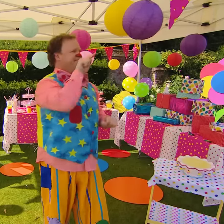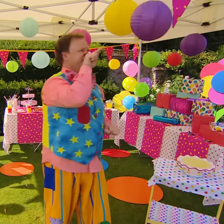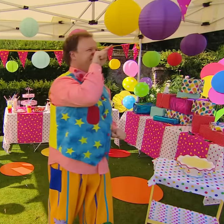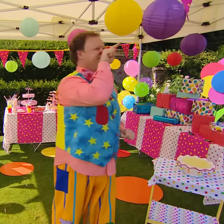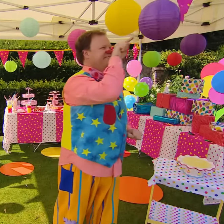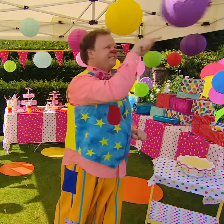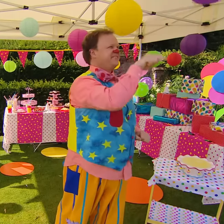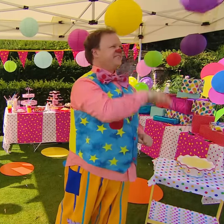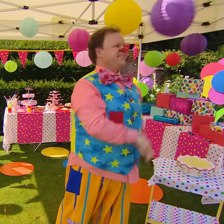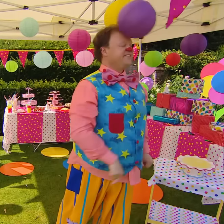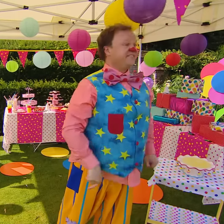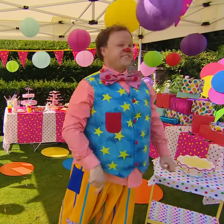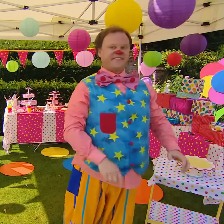wow this looks amazing